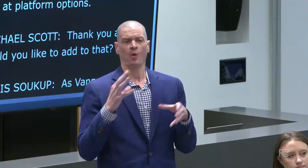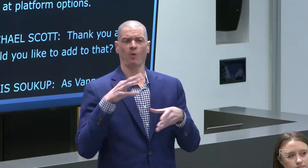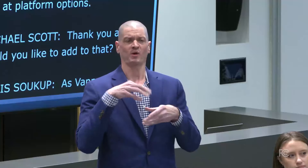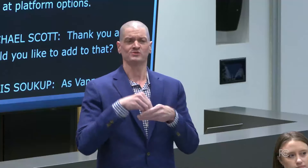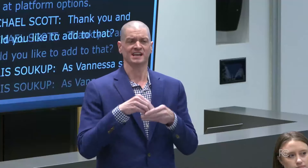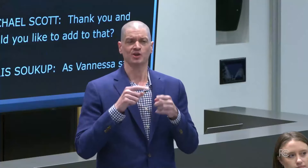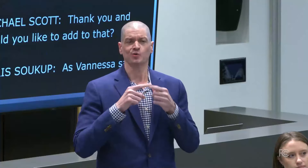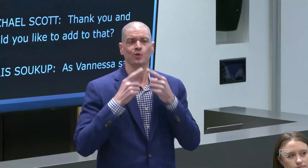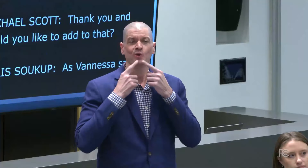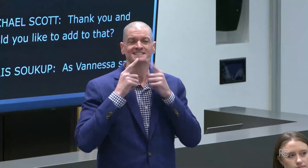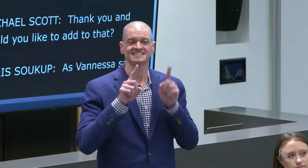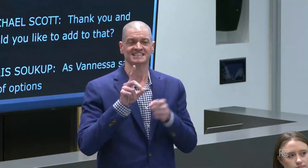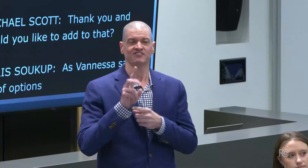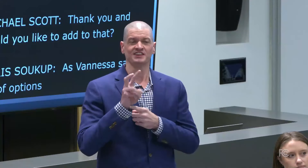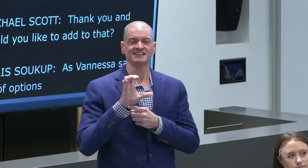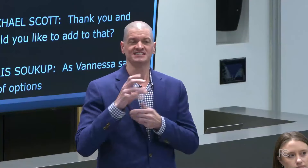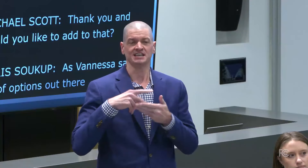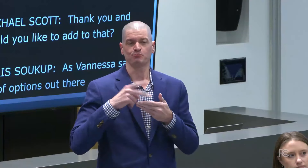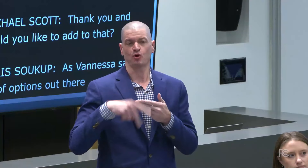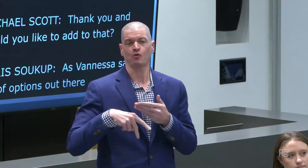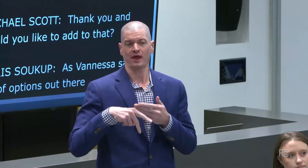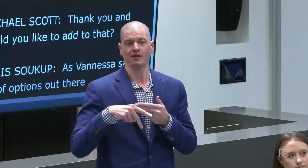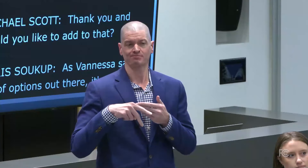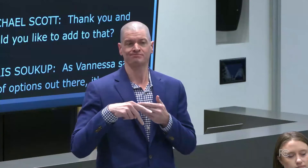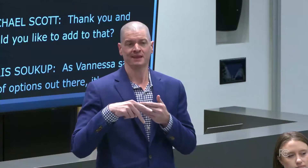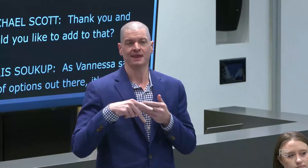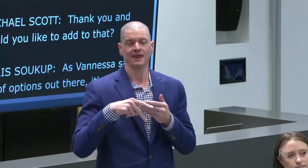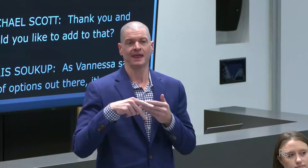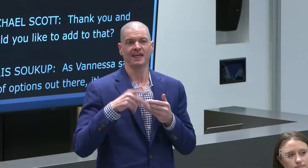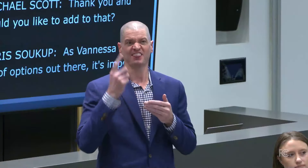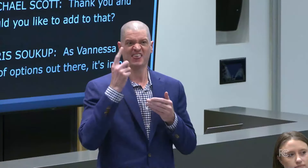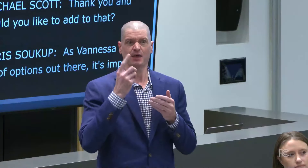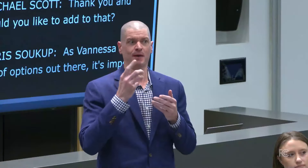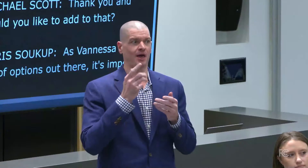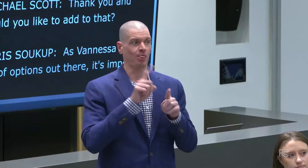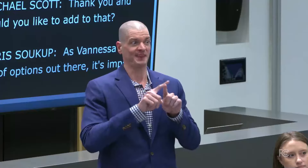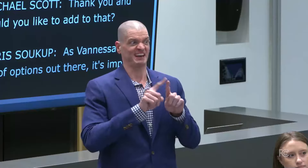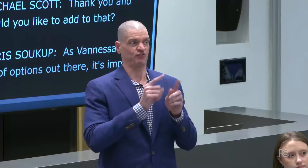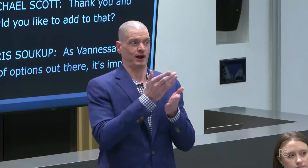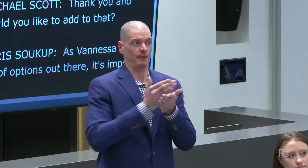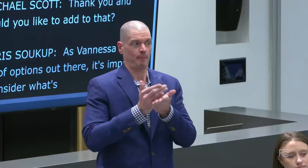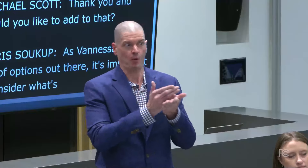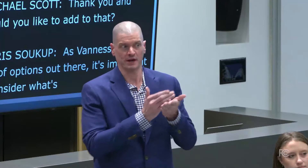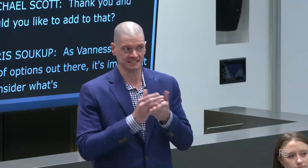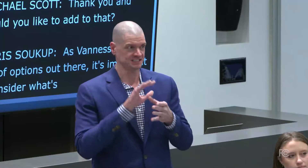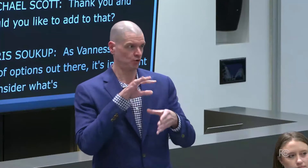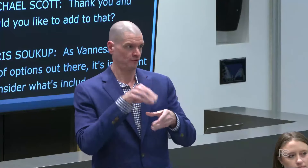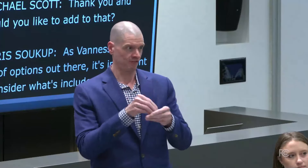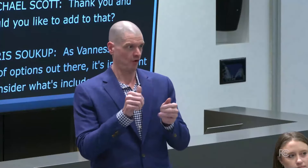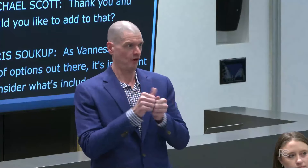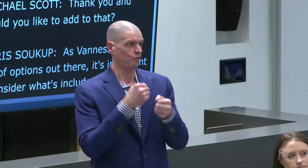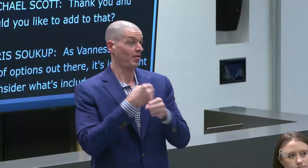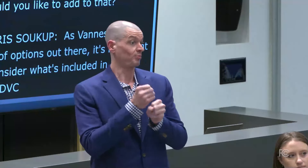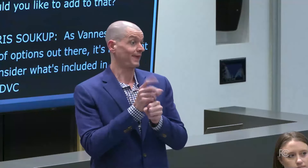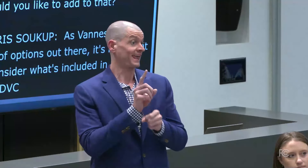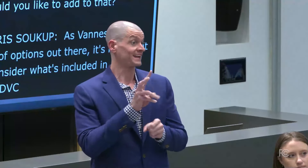AS VANNESSA SAID, THE RANGE OF OPTIONS OUT THERE, IT'S IMPORTANT THAT WE CONSIDER